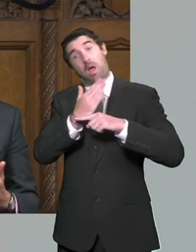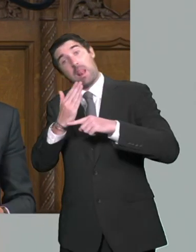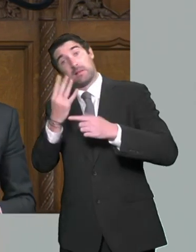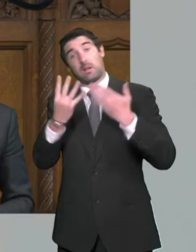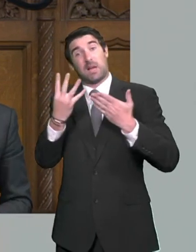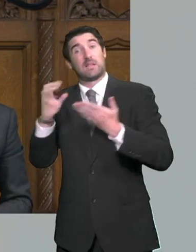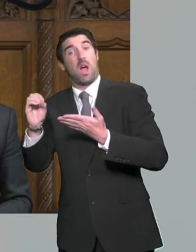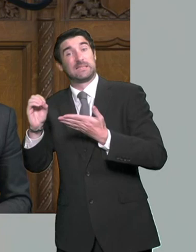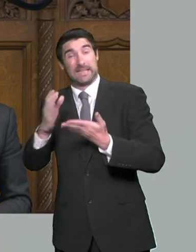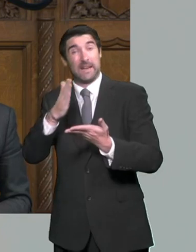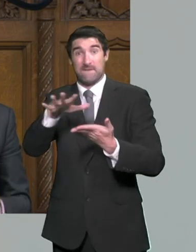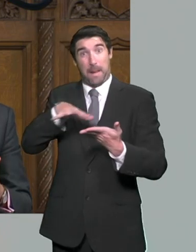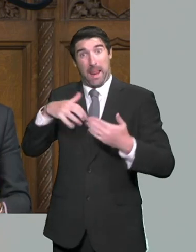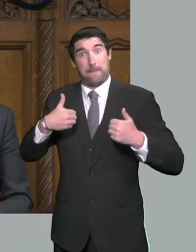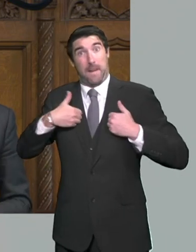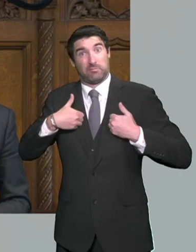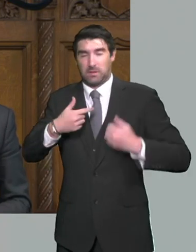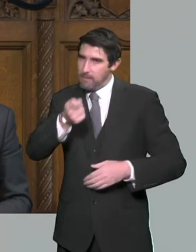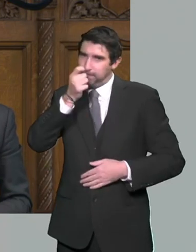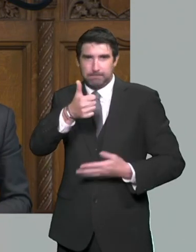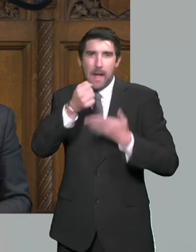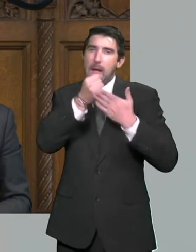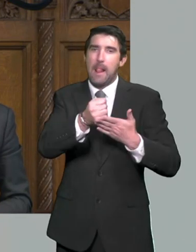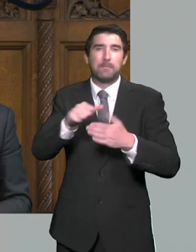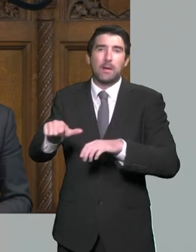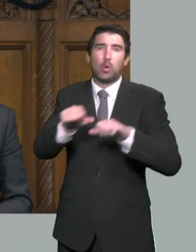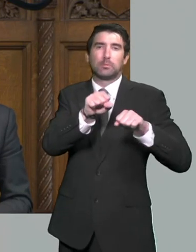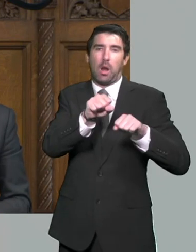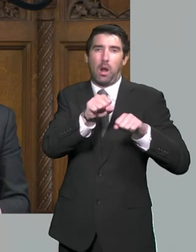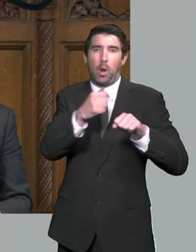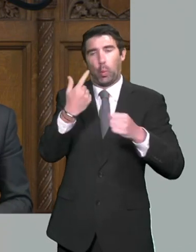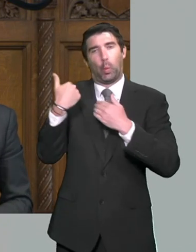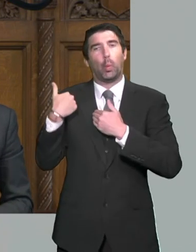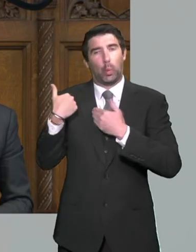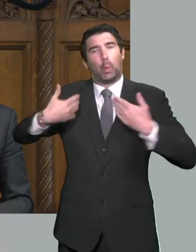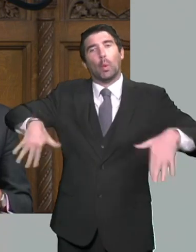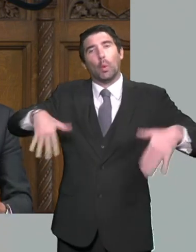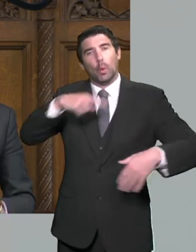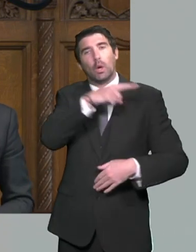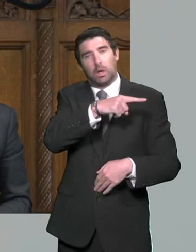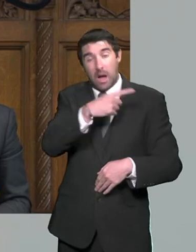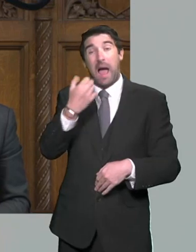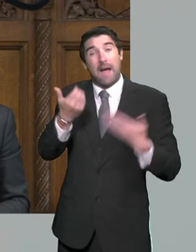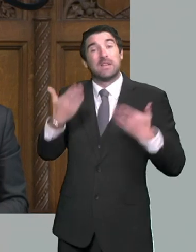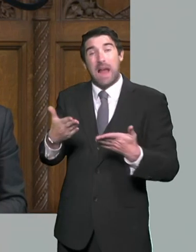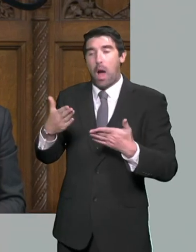Efforts since, particularly the adoption support fund from 2015 onwards, have improved the situation, but, as ever, there is much more that we can do.